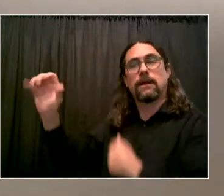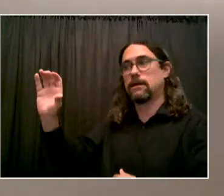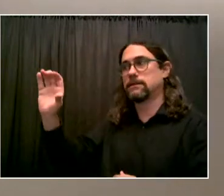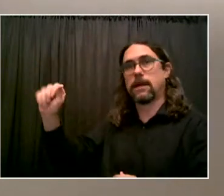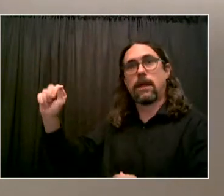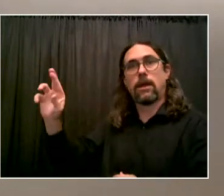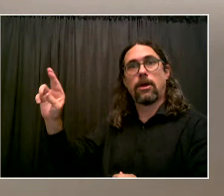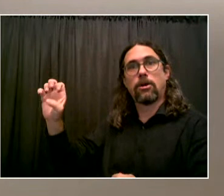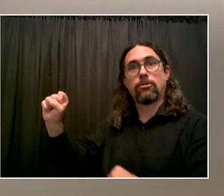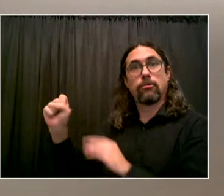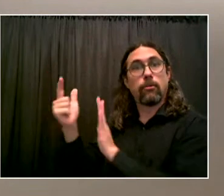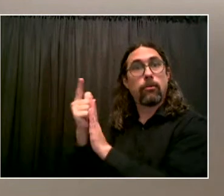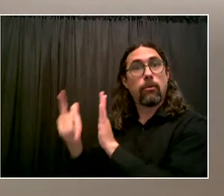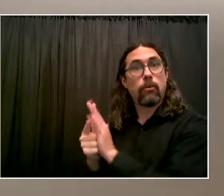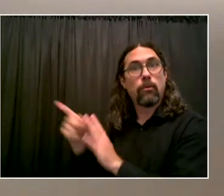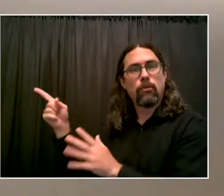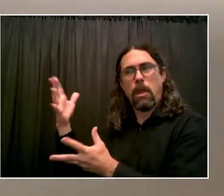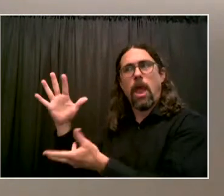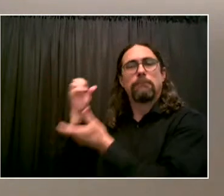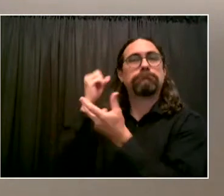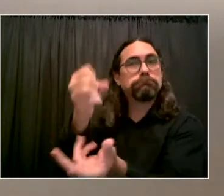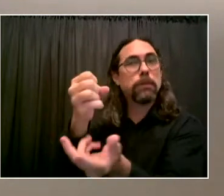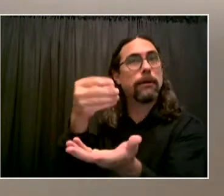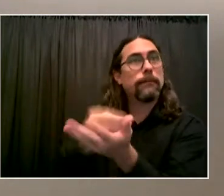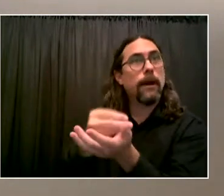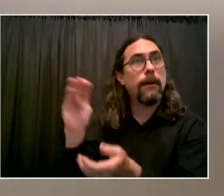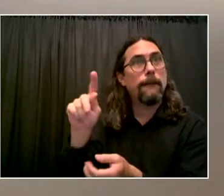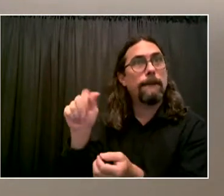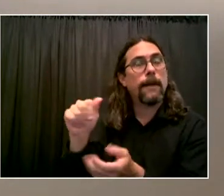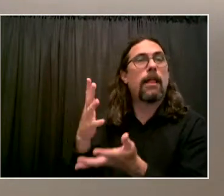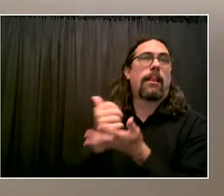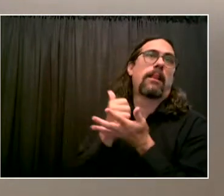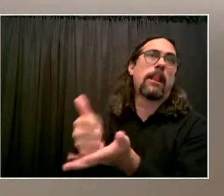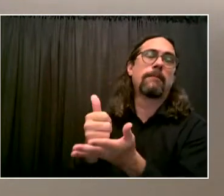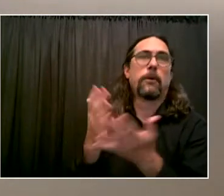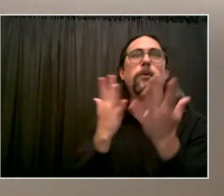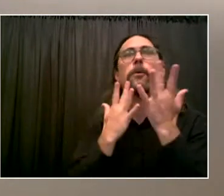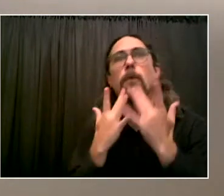TO THE RESCUE WITH THE CARE PACKAGE SO WE HAVE SOME TIME TO WORK THROUGH THAT. NCOGTESION PRICING IS SPECIFICALLY